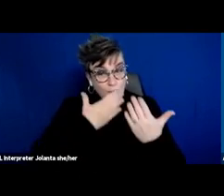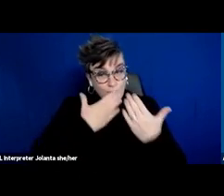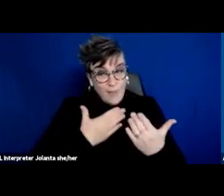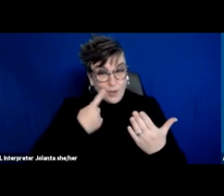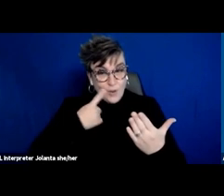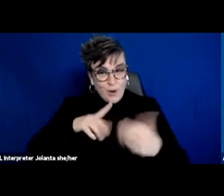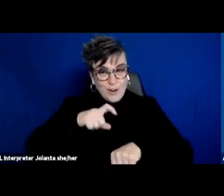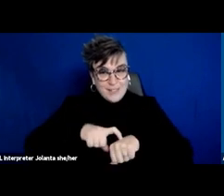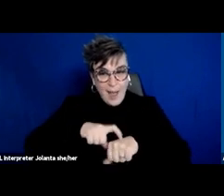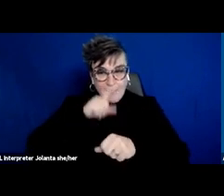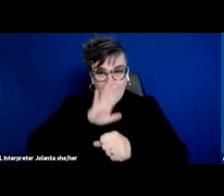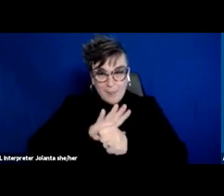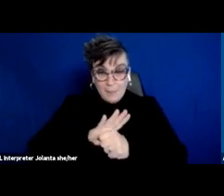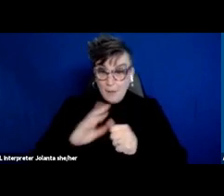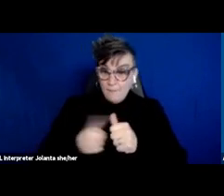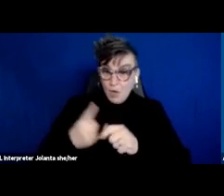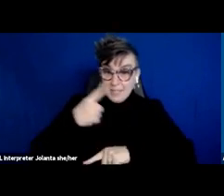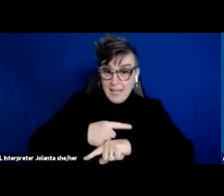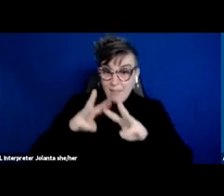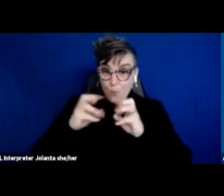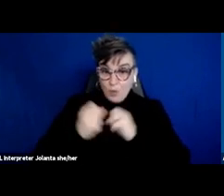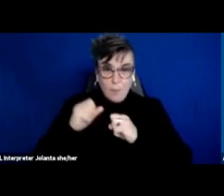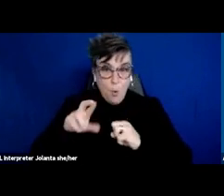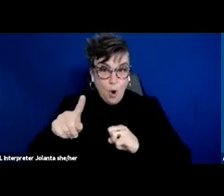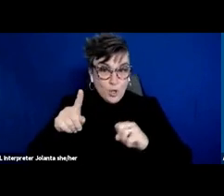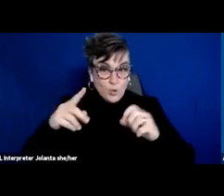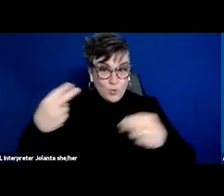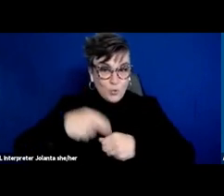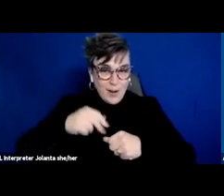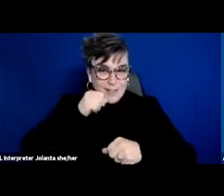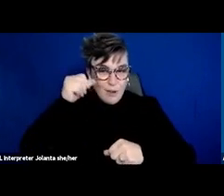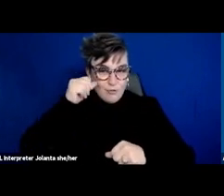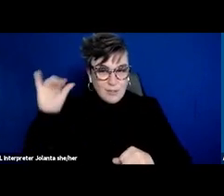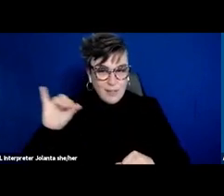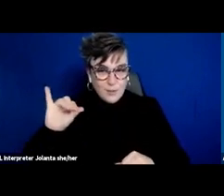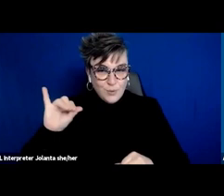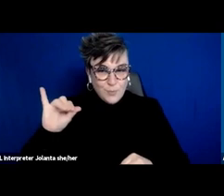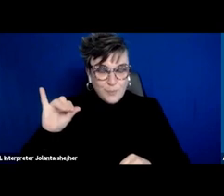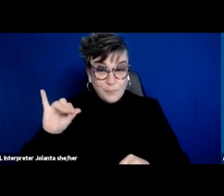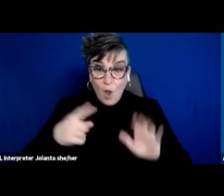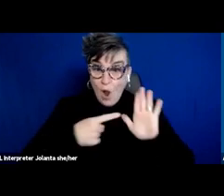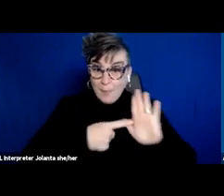of the workshop or you were able to join us yesterday as well. On behalf of NIDILRR and